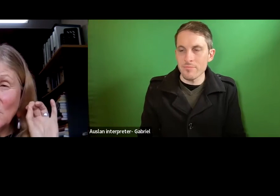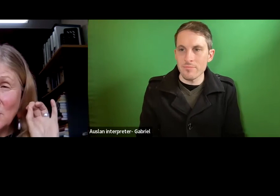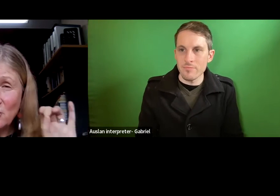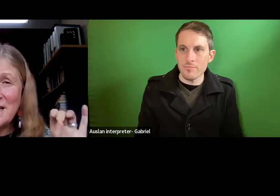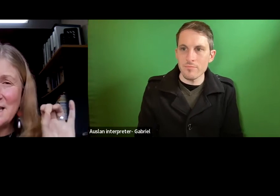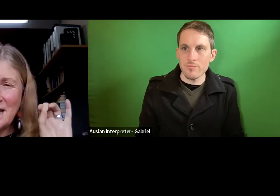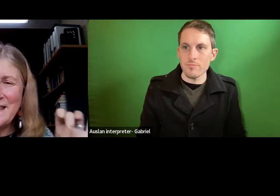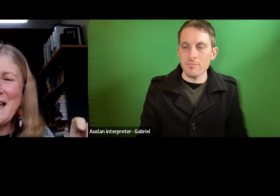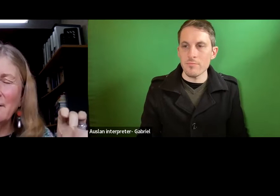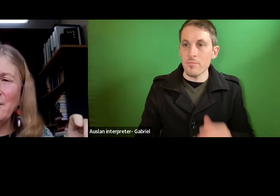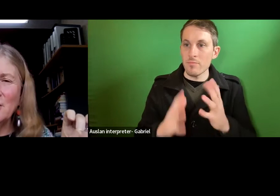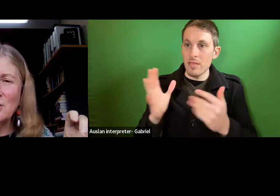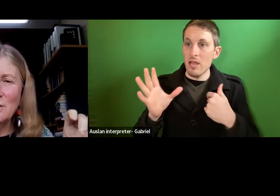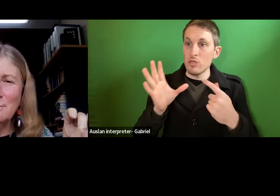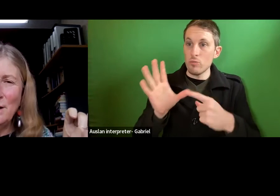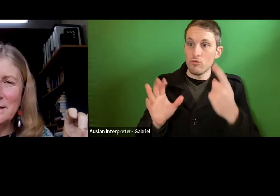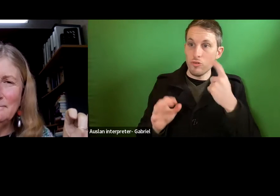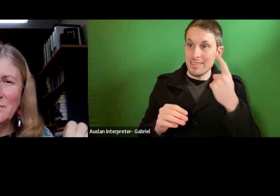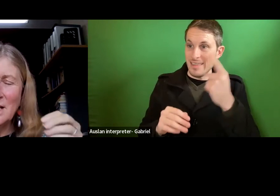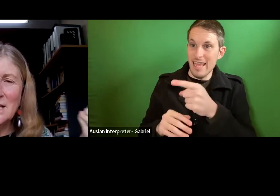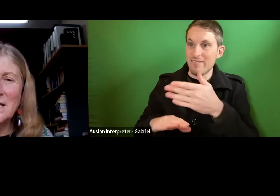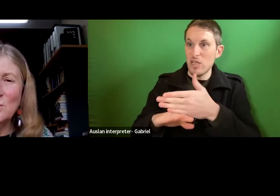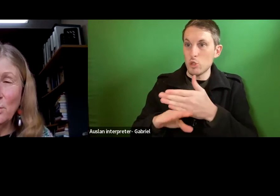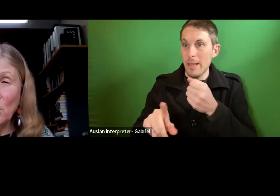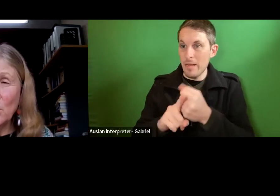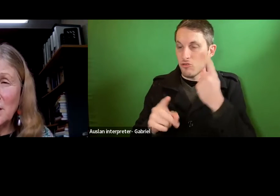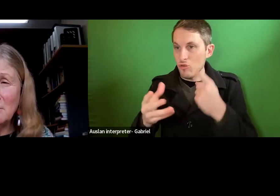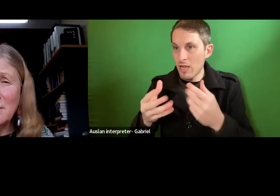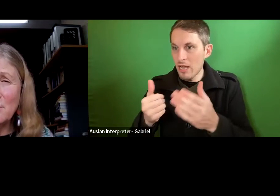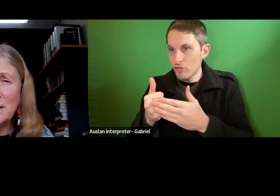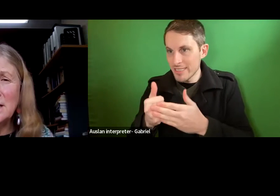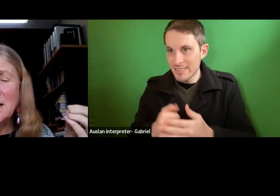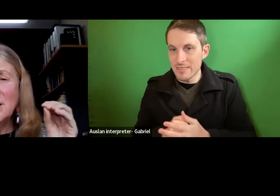to address that functional impact. Again, with poor working memory,